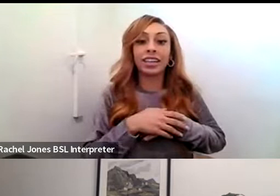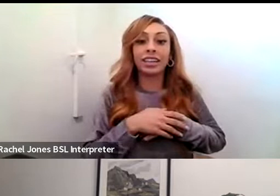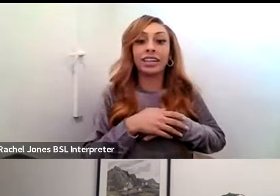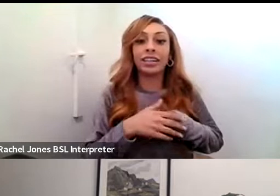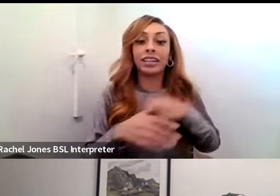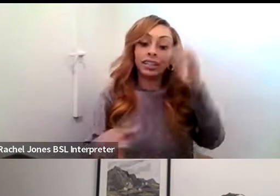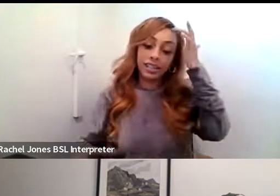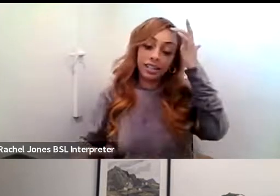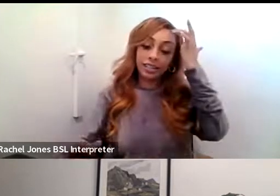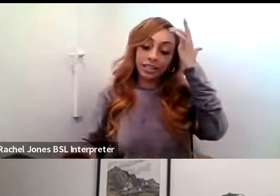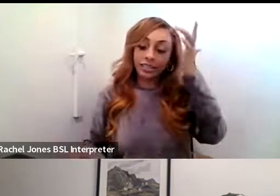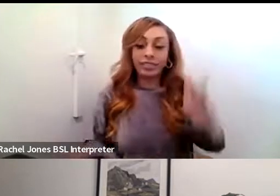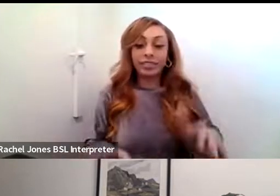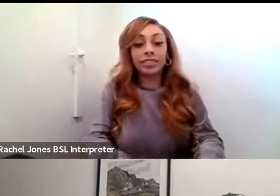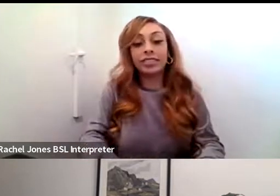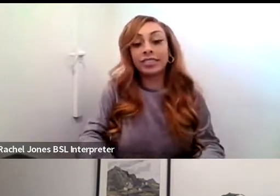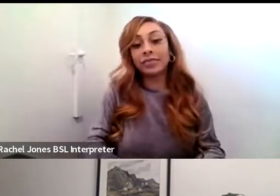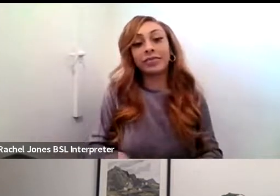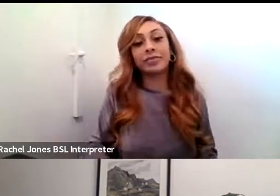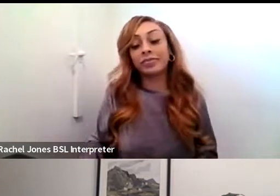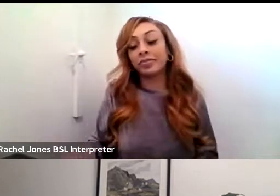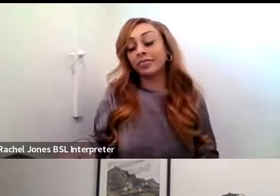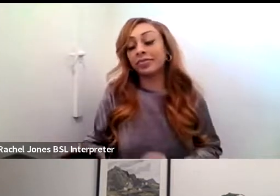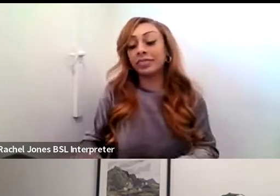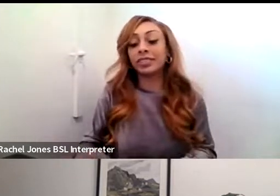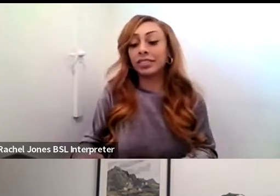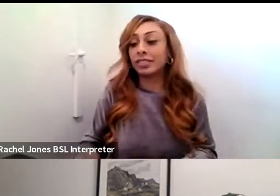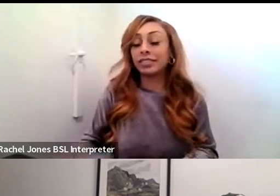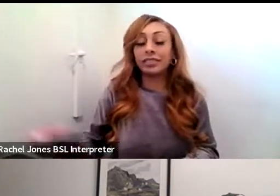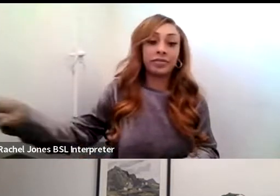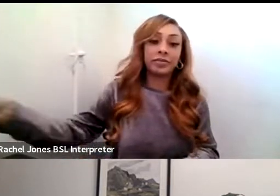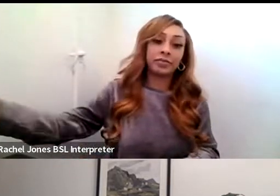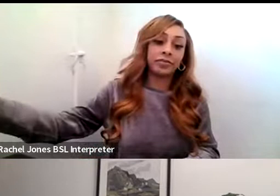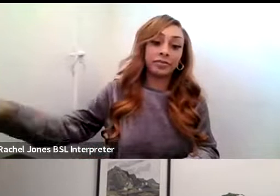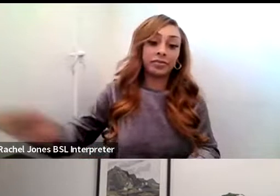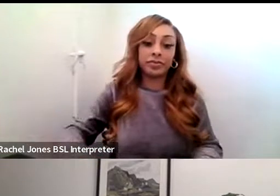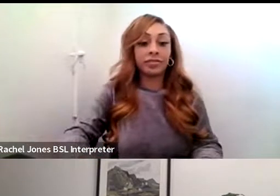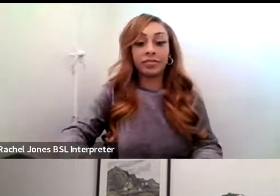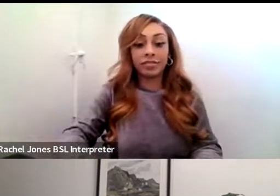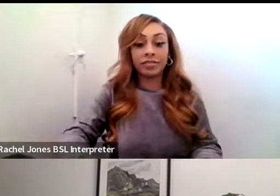some thoughts as well, about that kind of resource and that relationship with funding and funders.